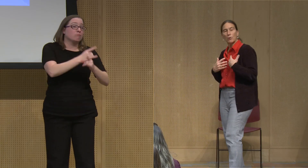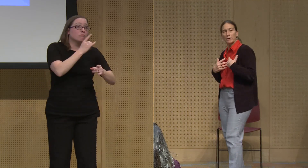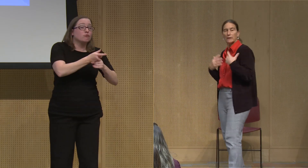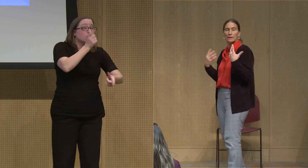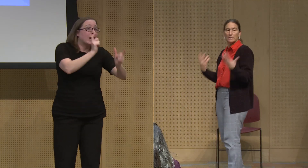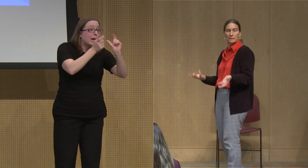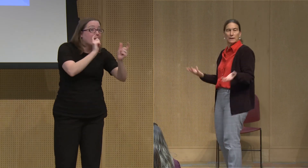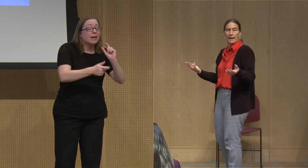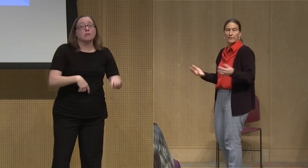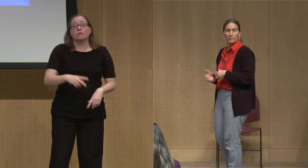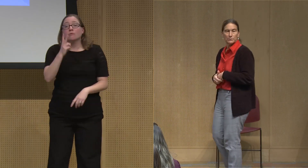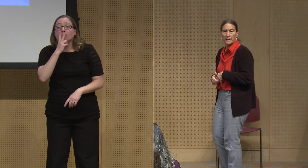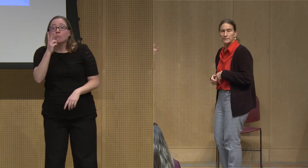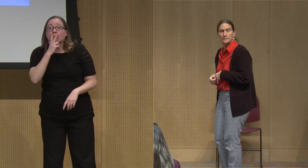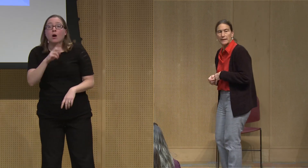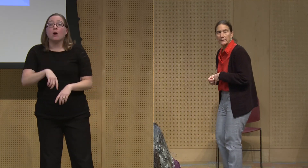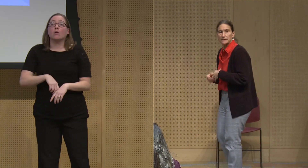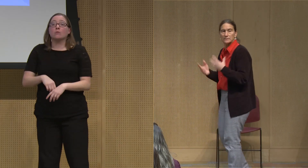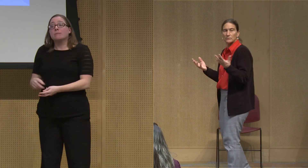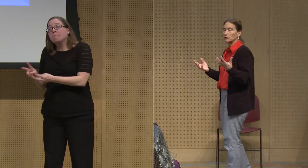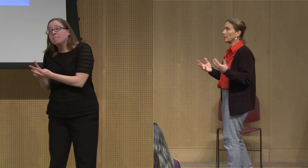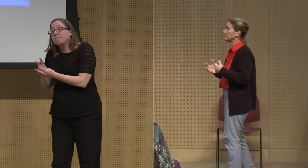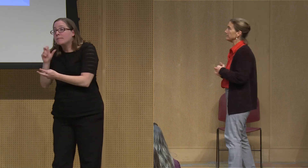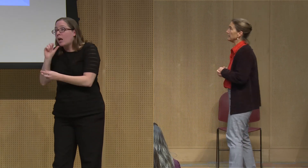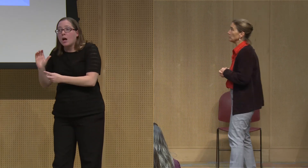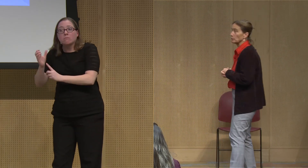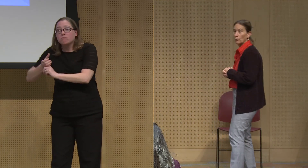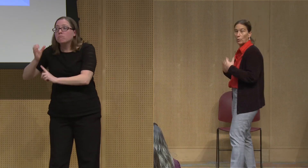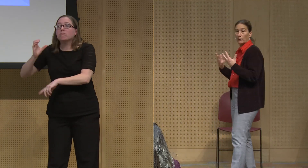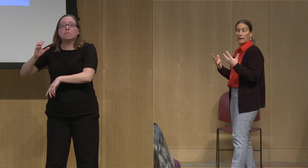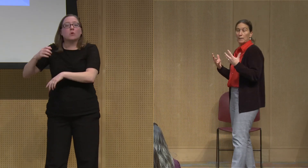AND HAVING UNPROTECTED SEX AND THOSE KINDS OF THINGS OR LIVING